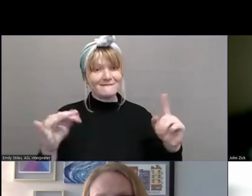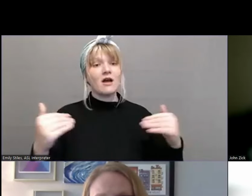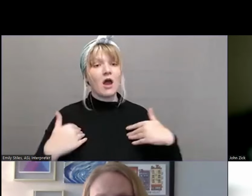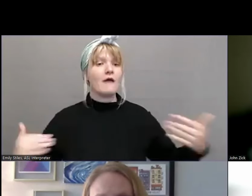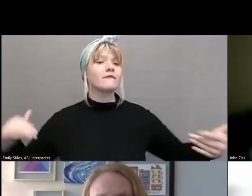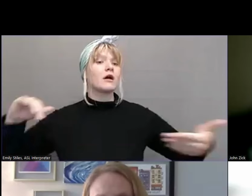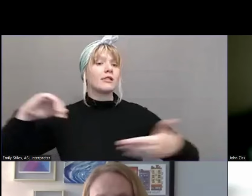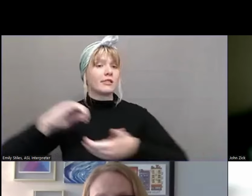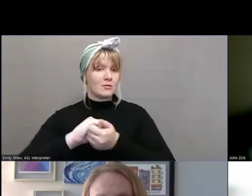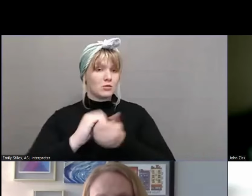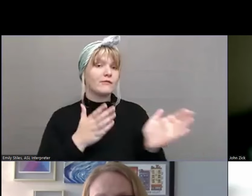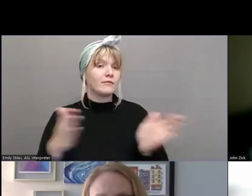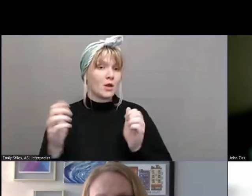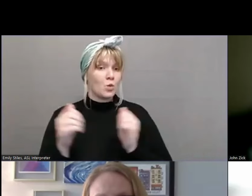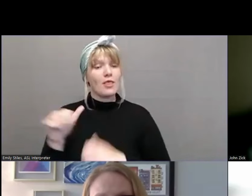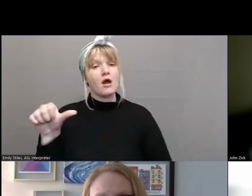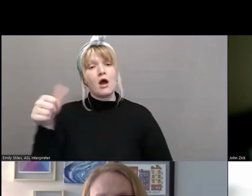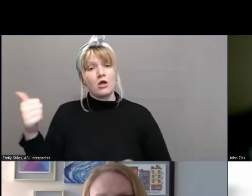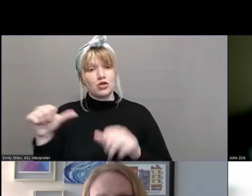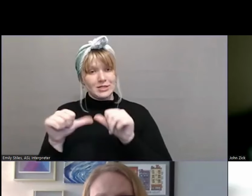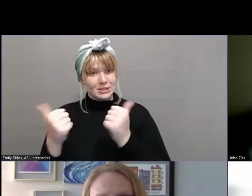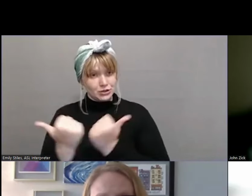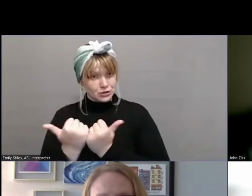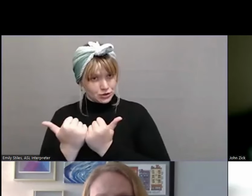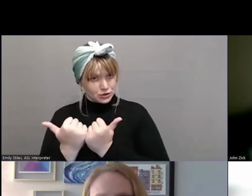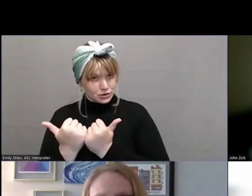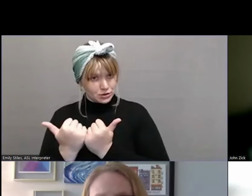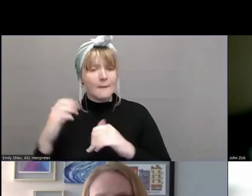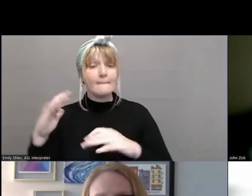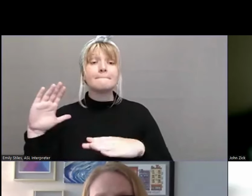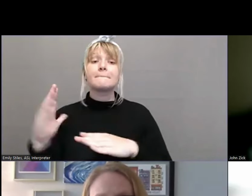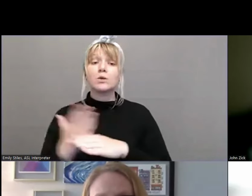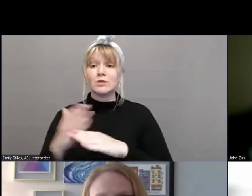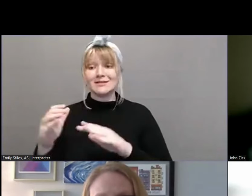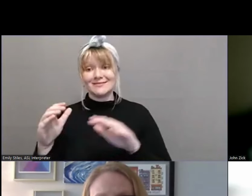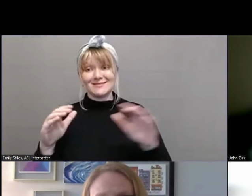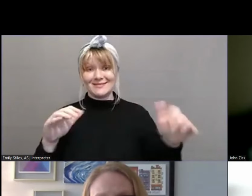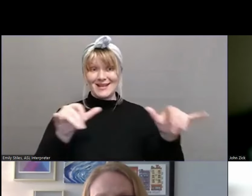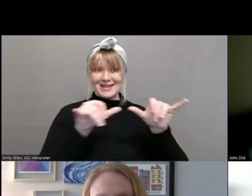between an institution and a community-based provider.